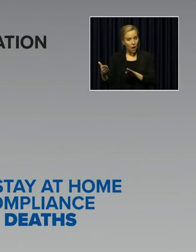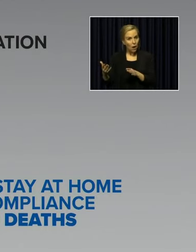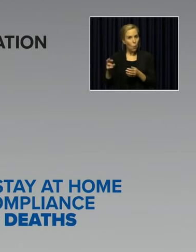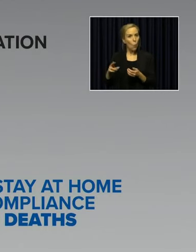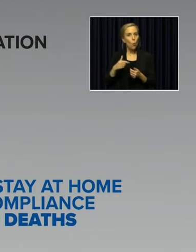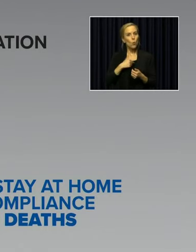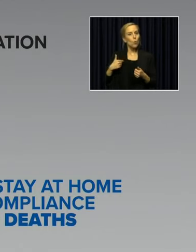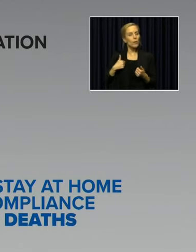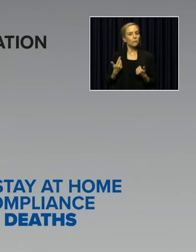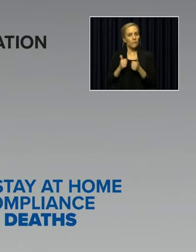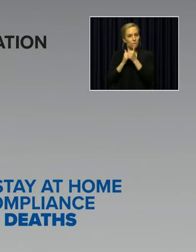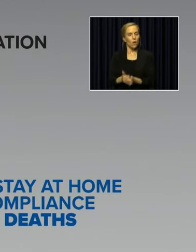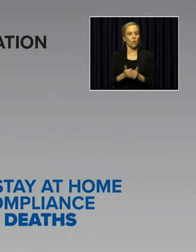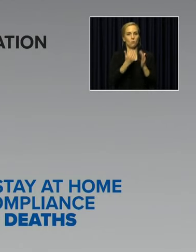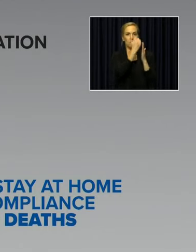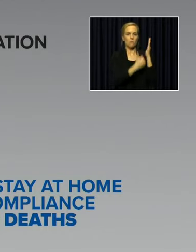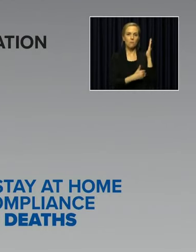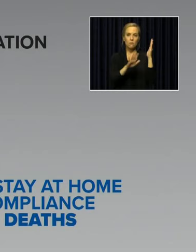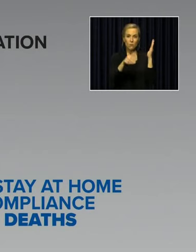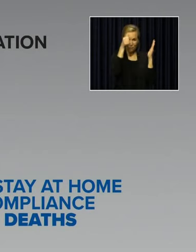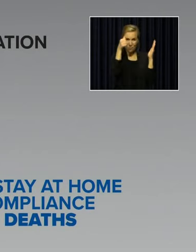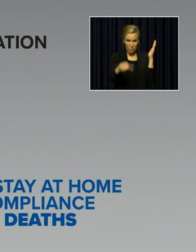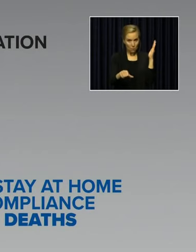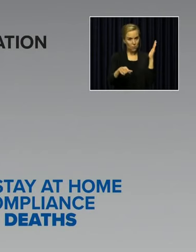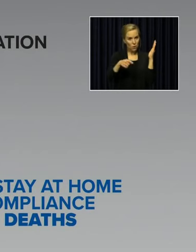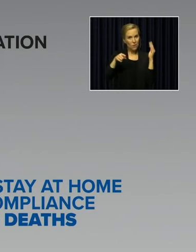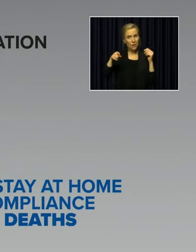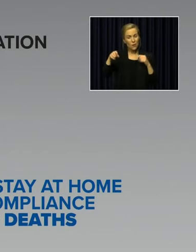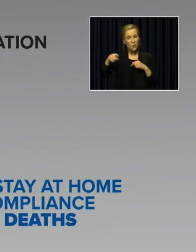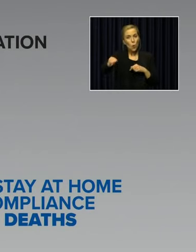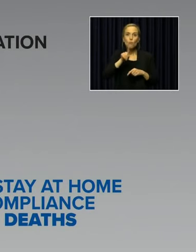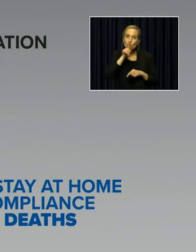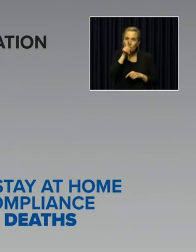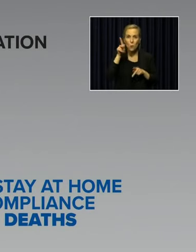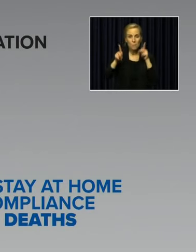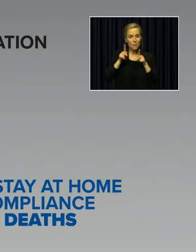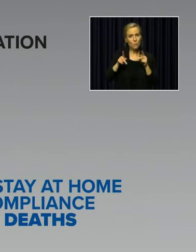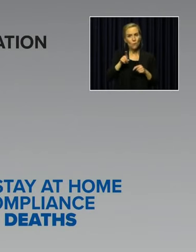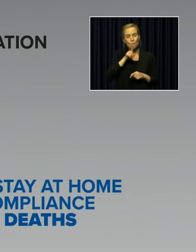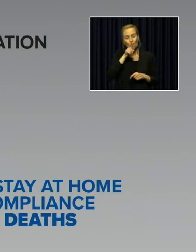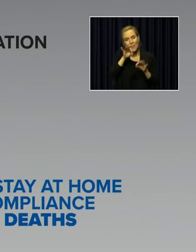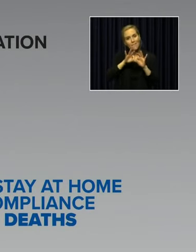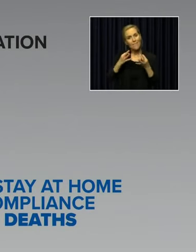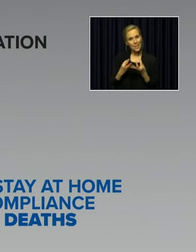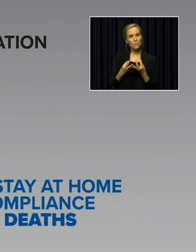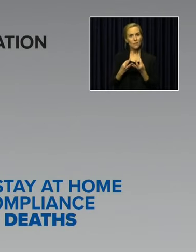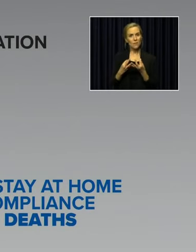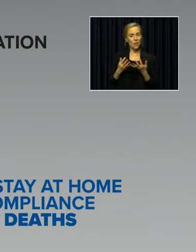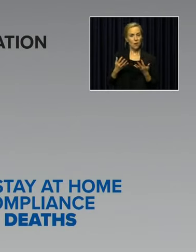SO THIS IS SHOWING -- AND, YES, THERE ARE DIFFERENT NUMBERS OF TESTS THAT ARE OUT THERE BUT